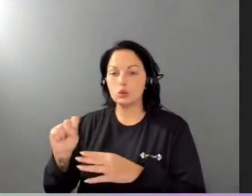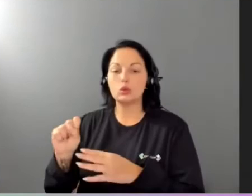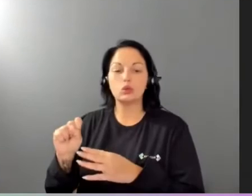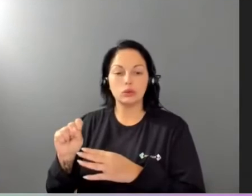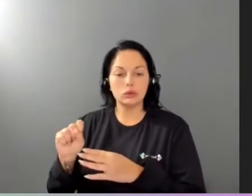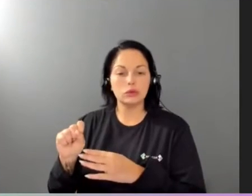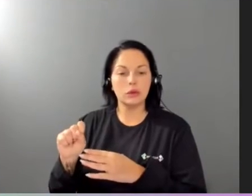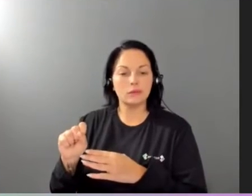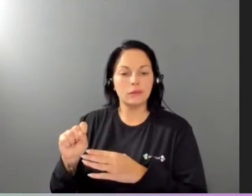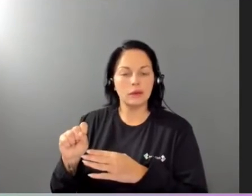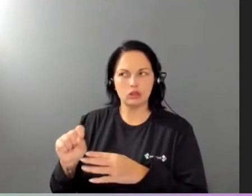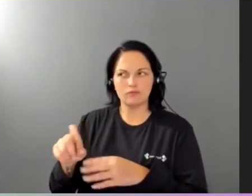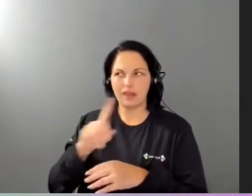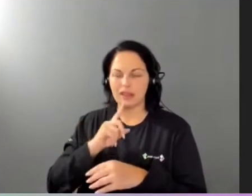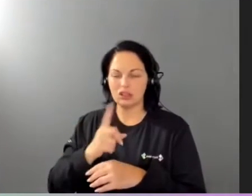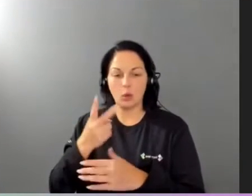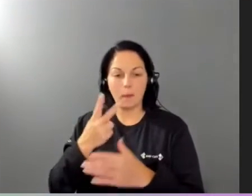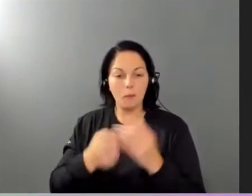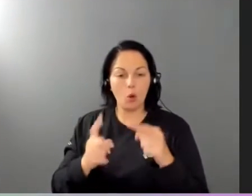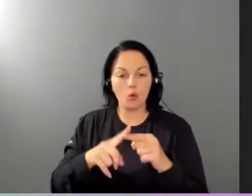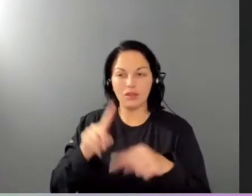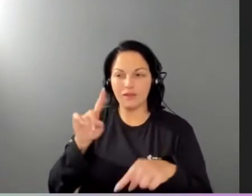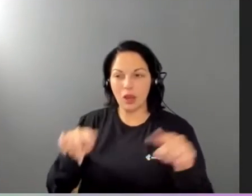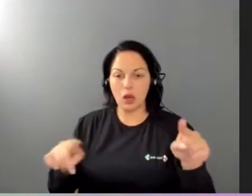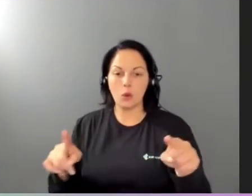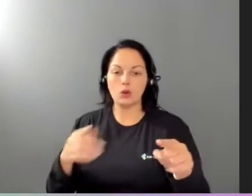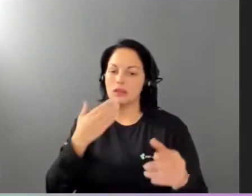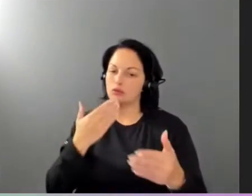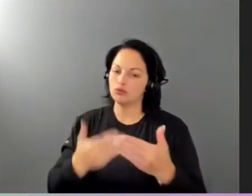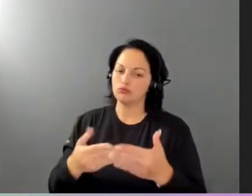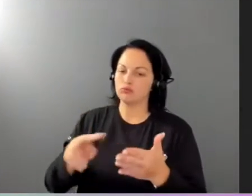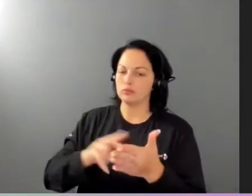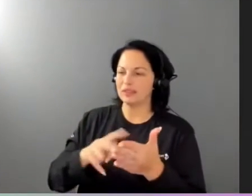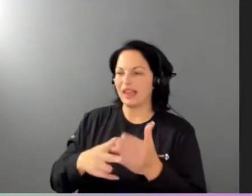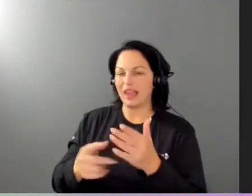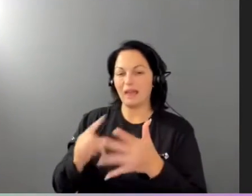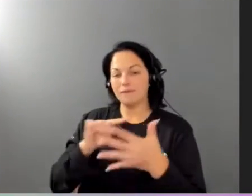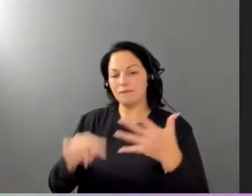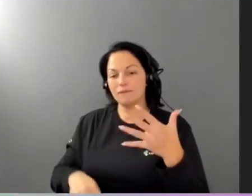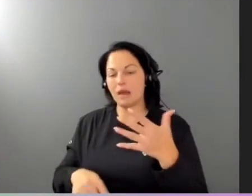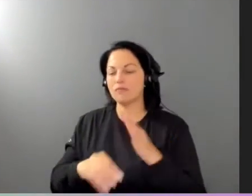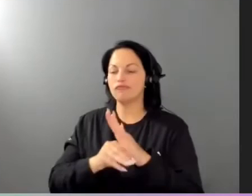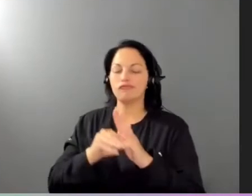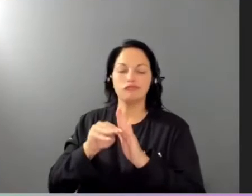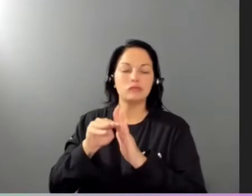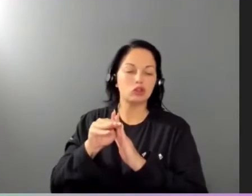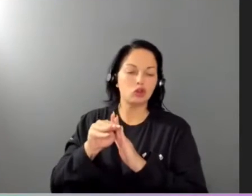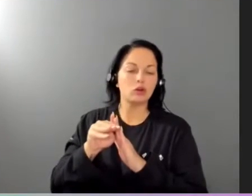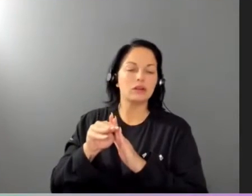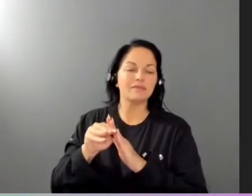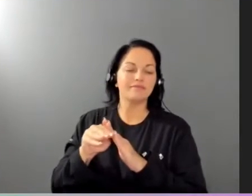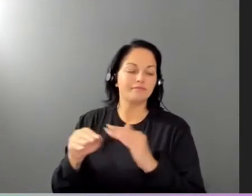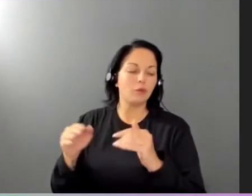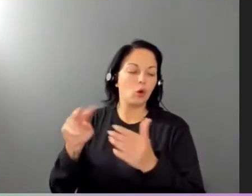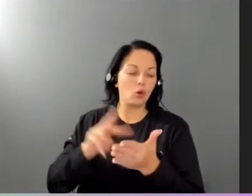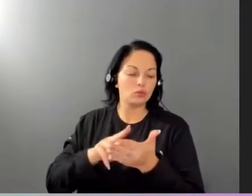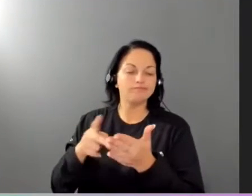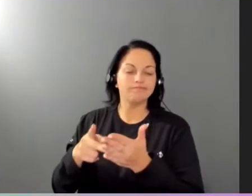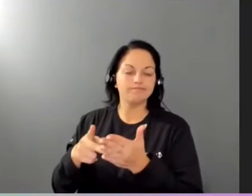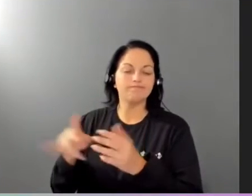then figure out strategies. So as you're evaluating your own maturity models that you might want to use, make sure that both the variables are well